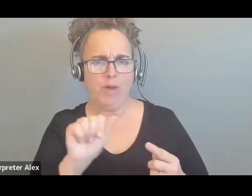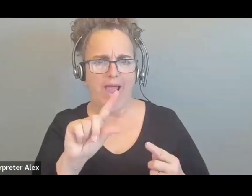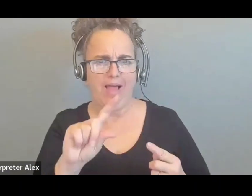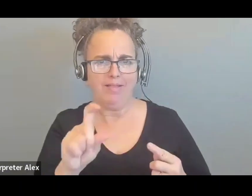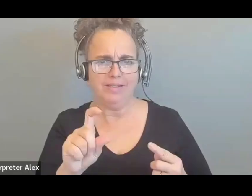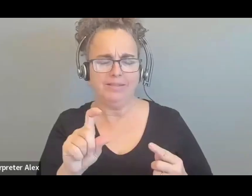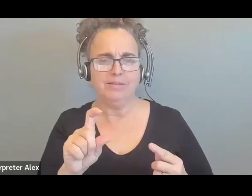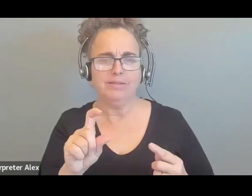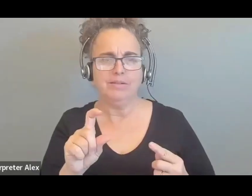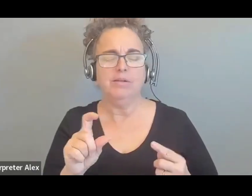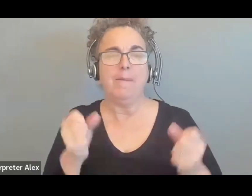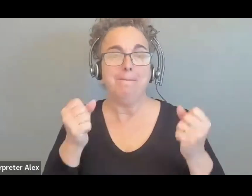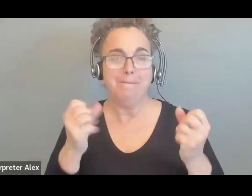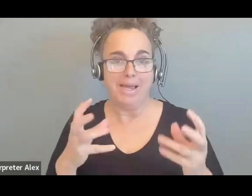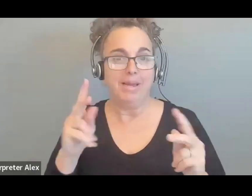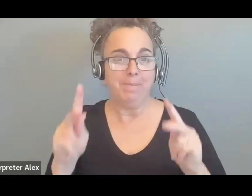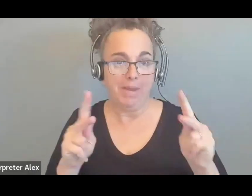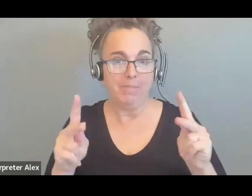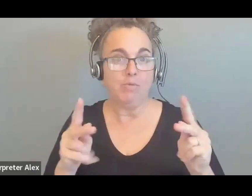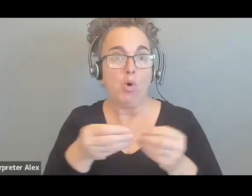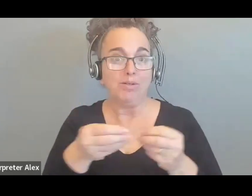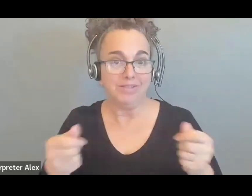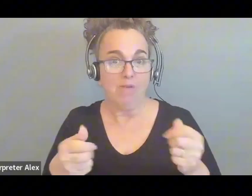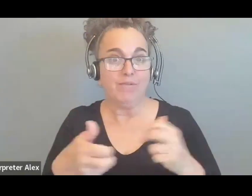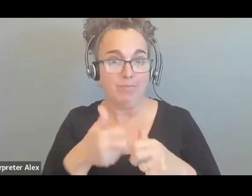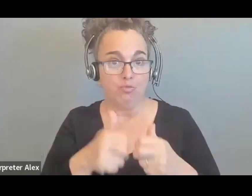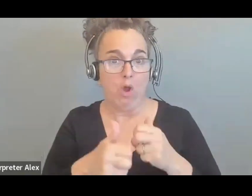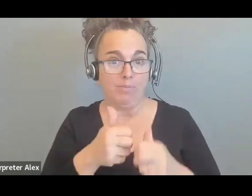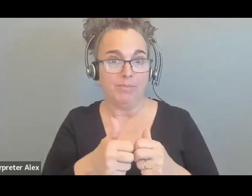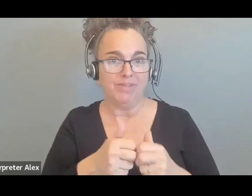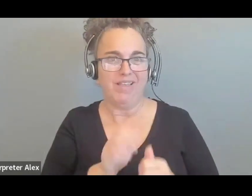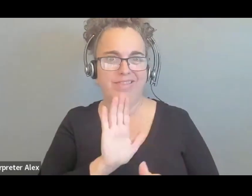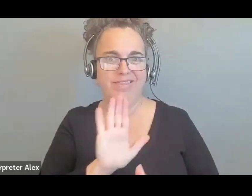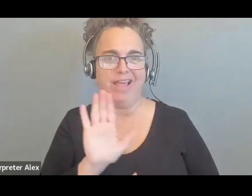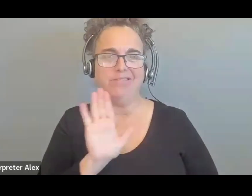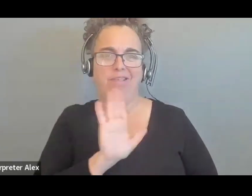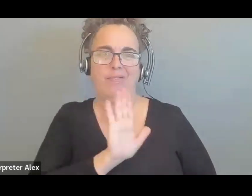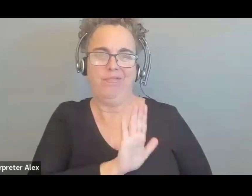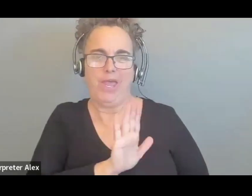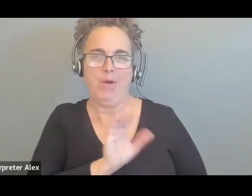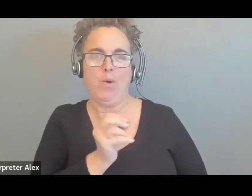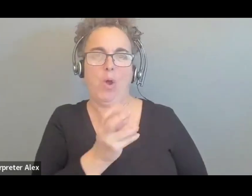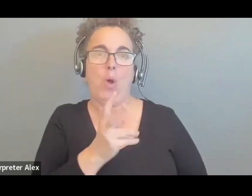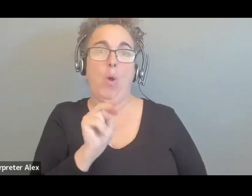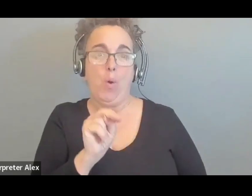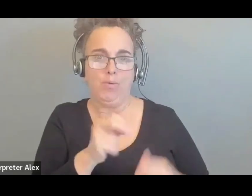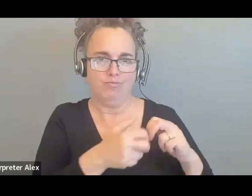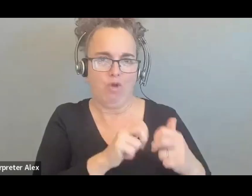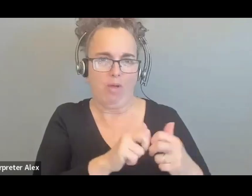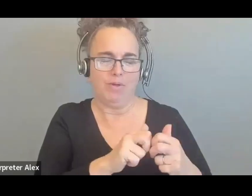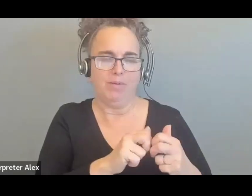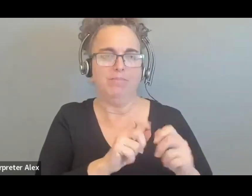of people solving problems that are their own problems. And I think that that is a super powerful starting place